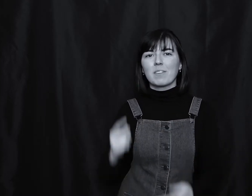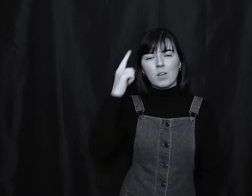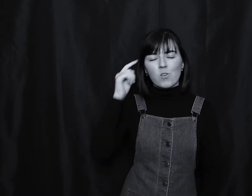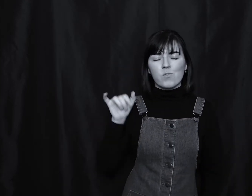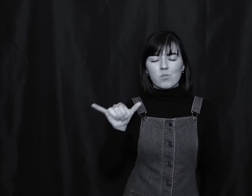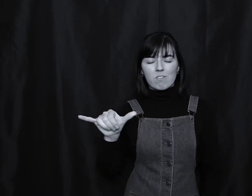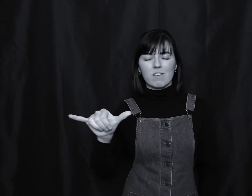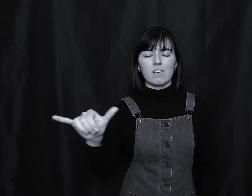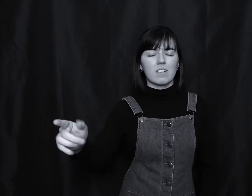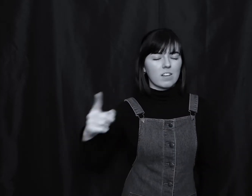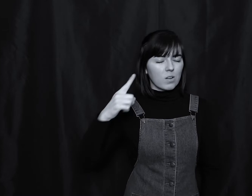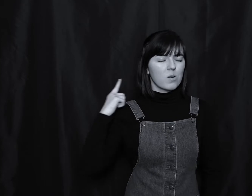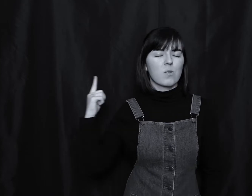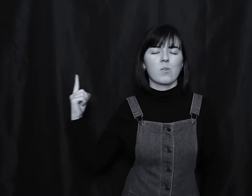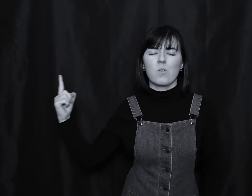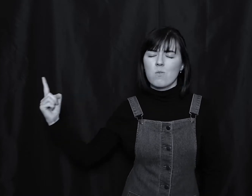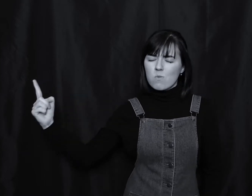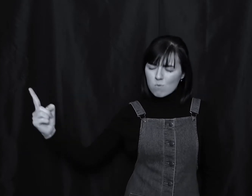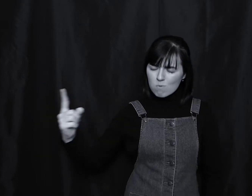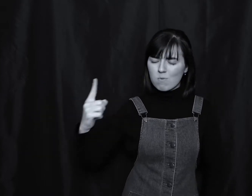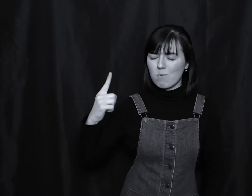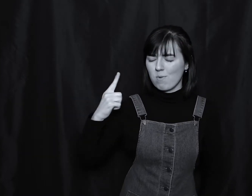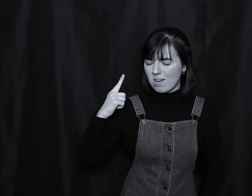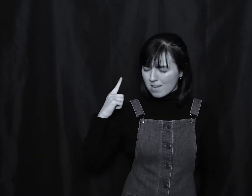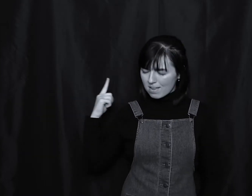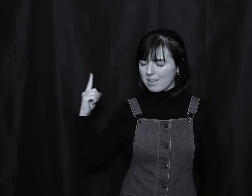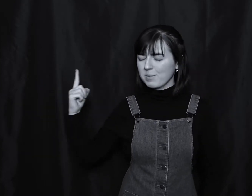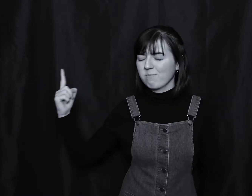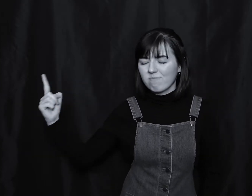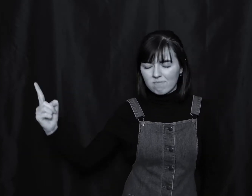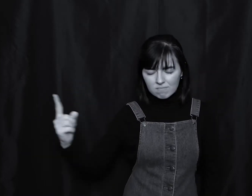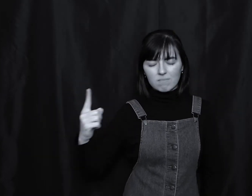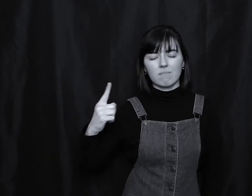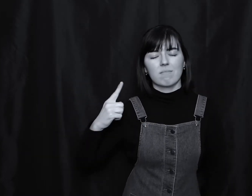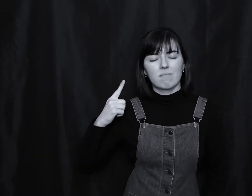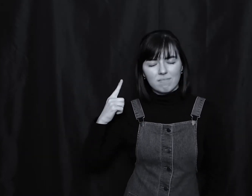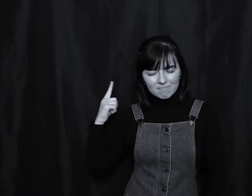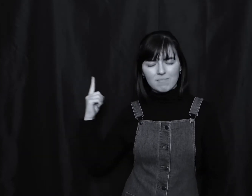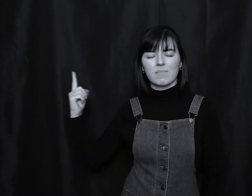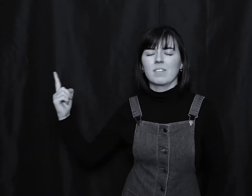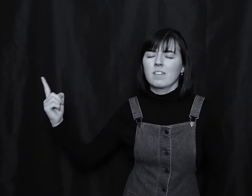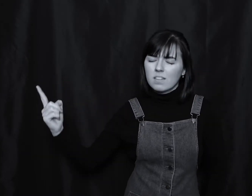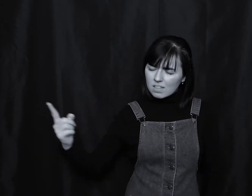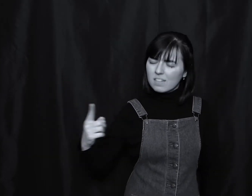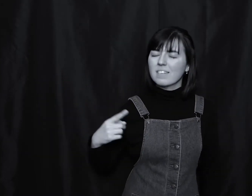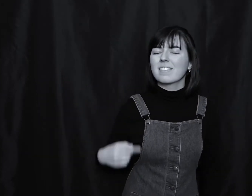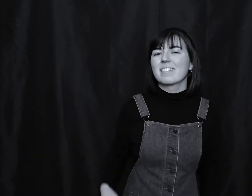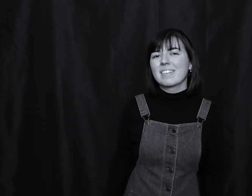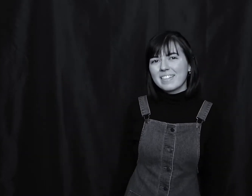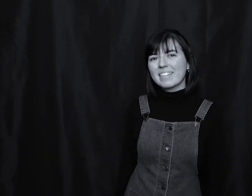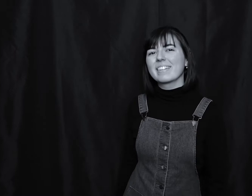Forever always